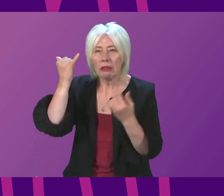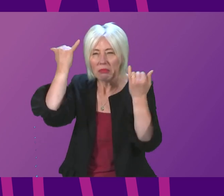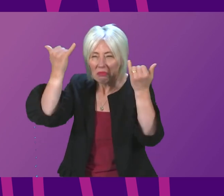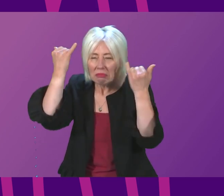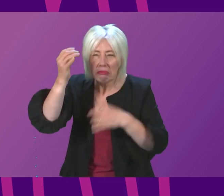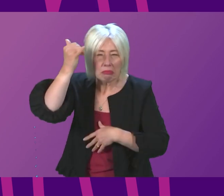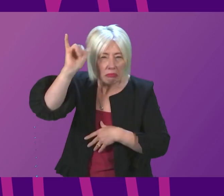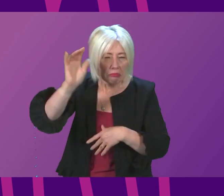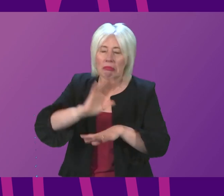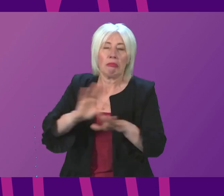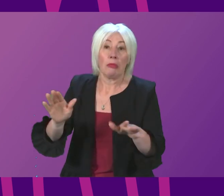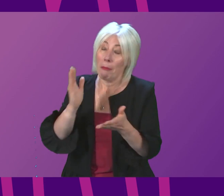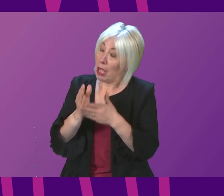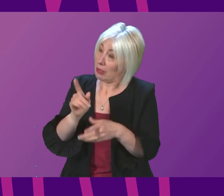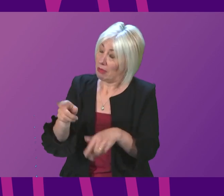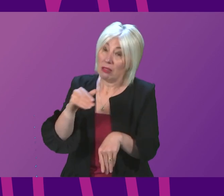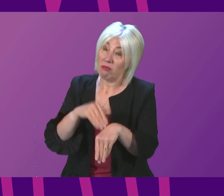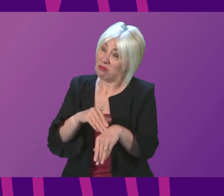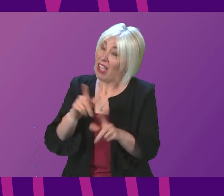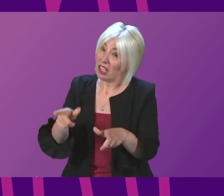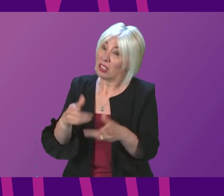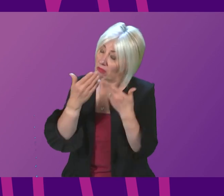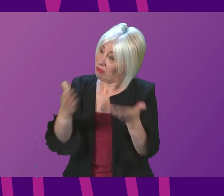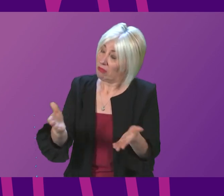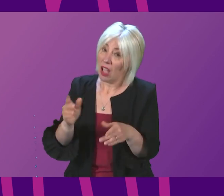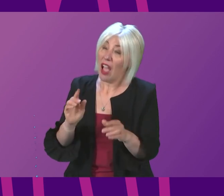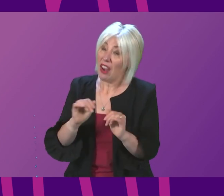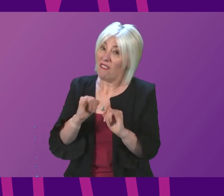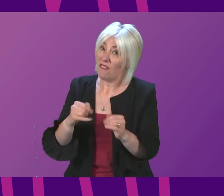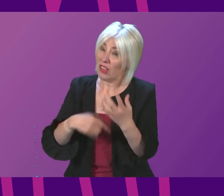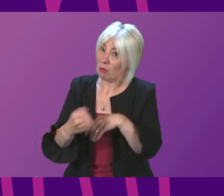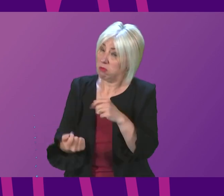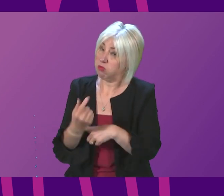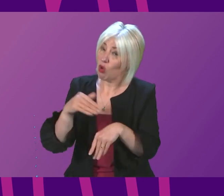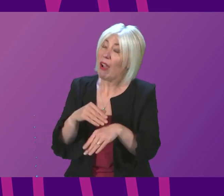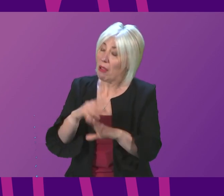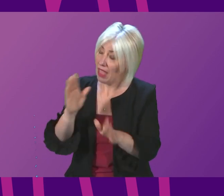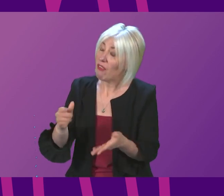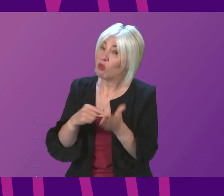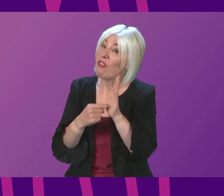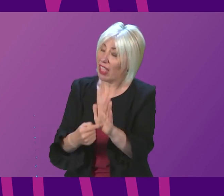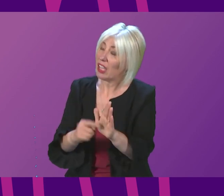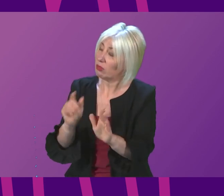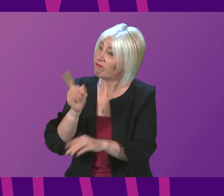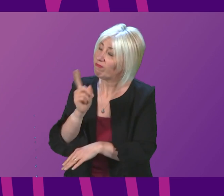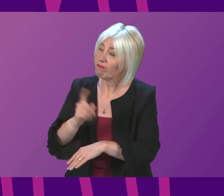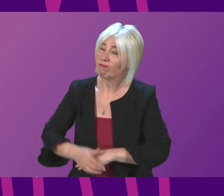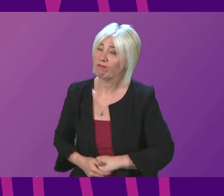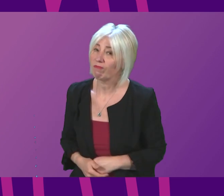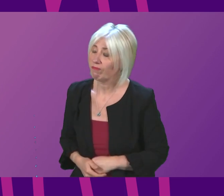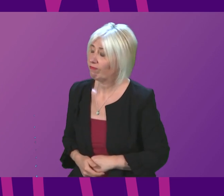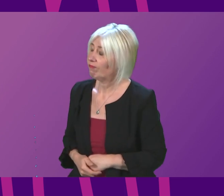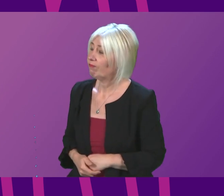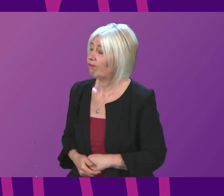accountable, and the consequences must appropriately reflect the severity of their crimes.